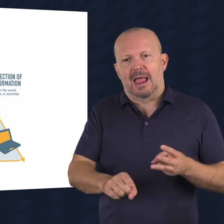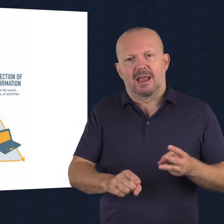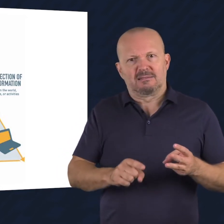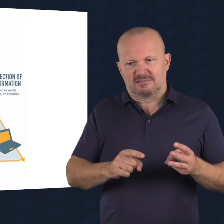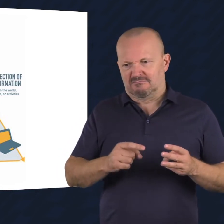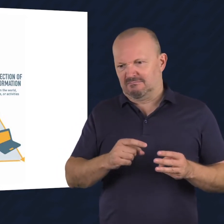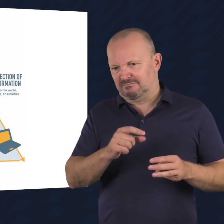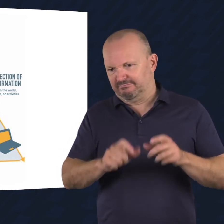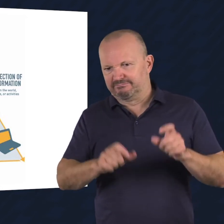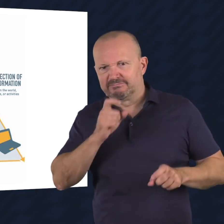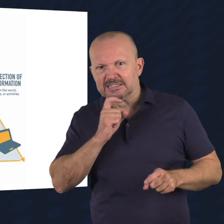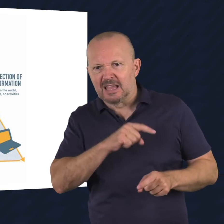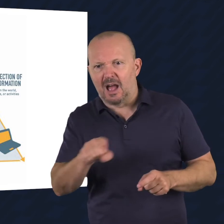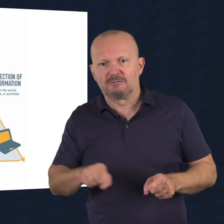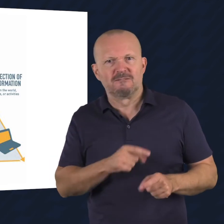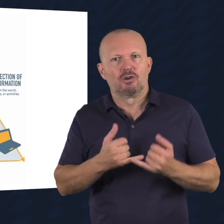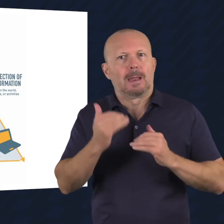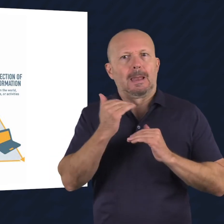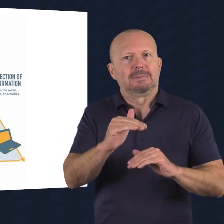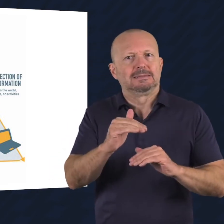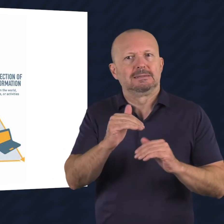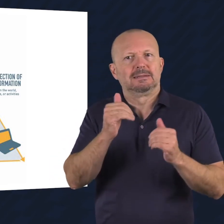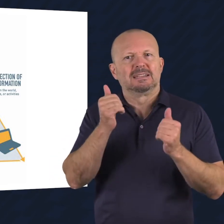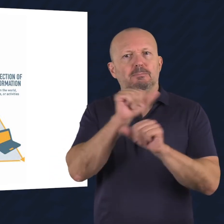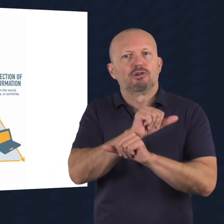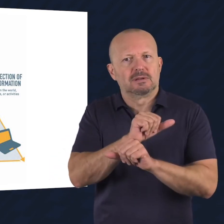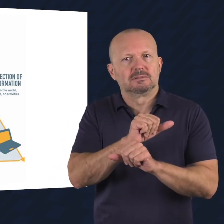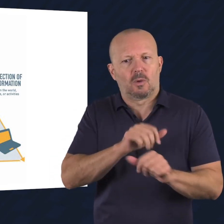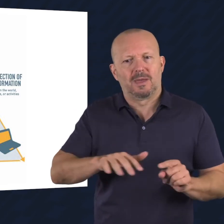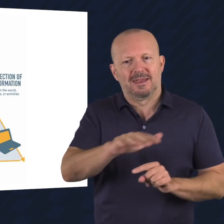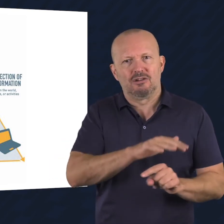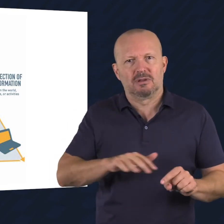have very little experience with textual historical, visual, audio or multimedia data,